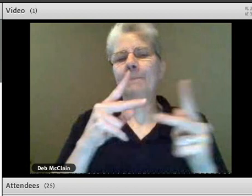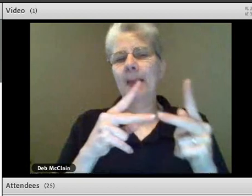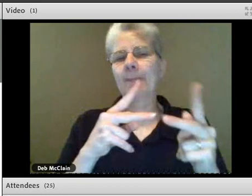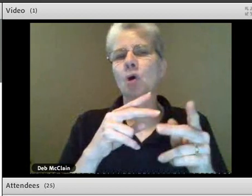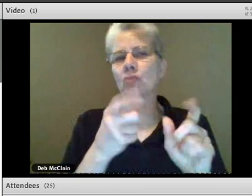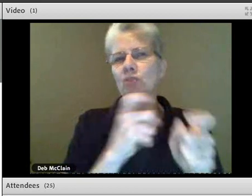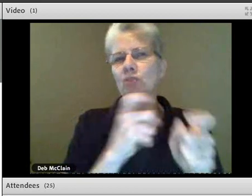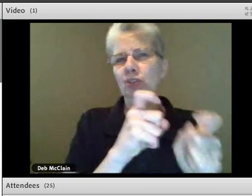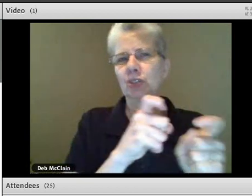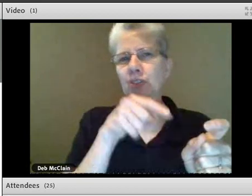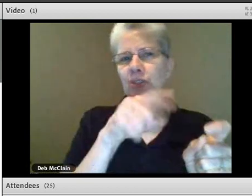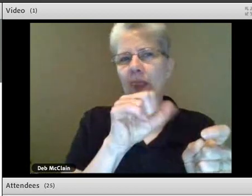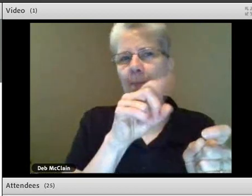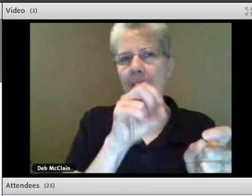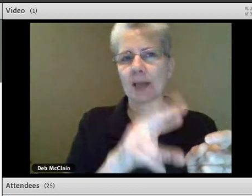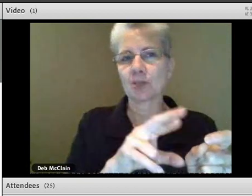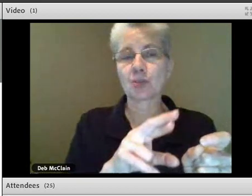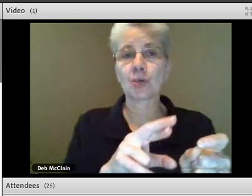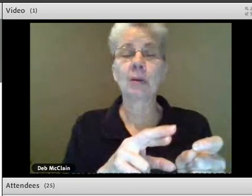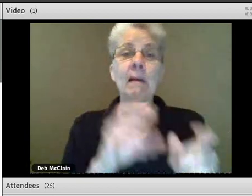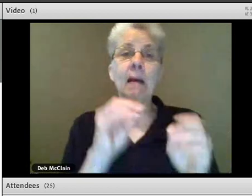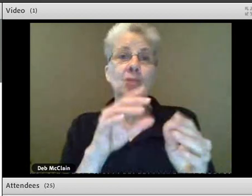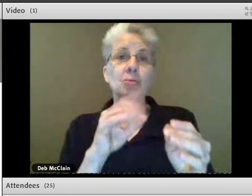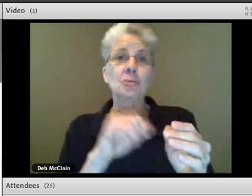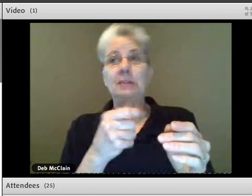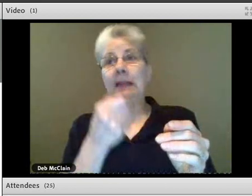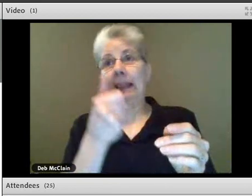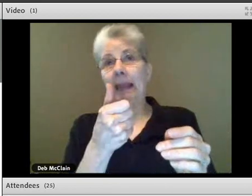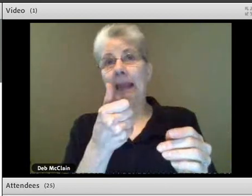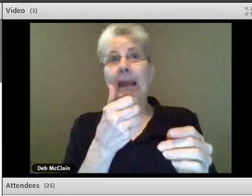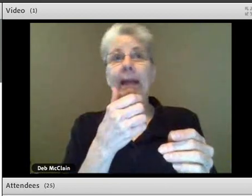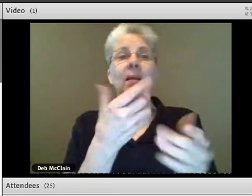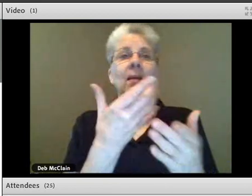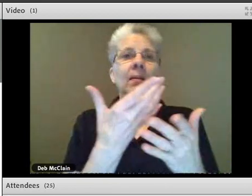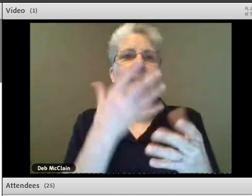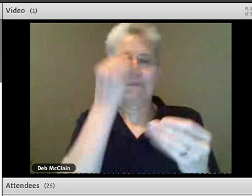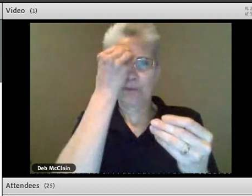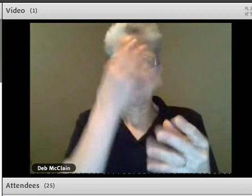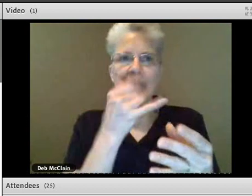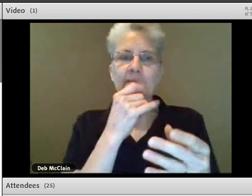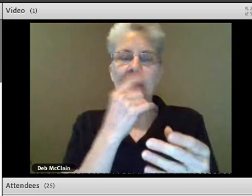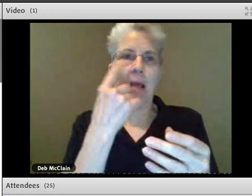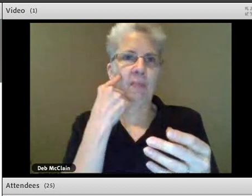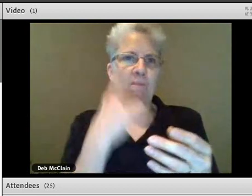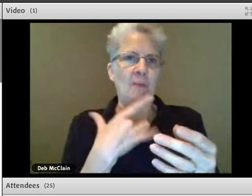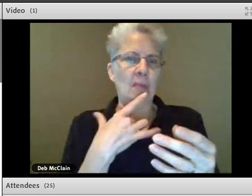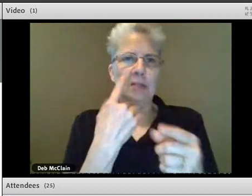and the instructor may accidentally delete content because they don't think it's relevant, but at least it's still there in a master, so it's easy to restore,